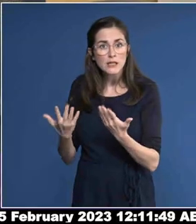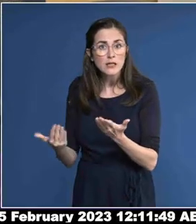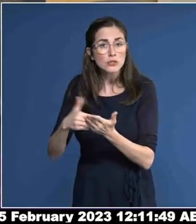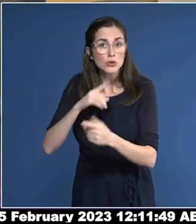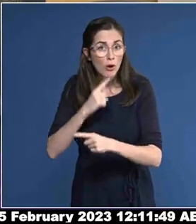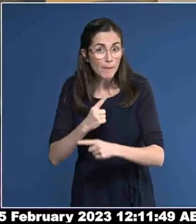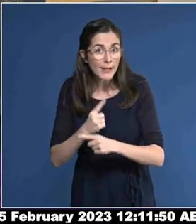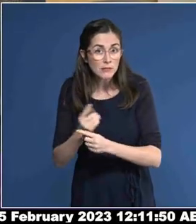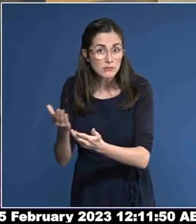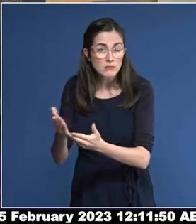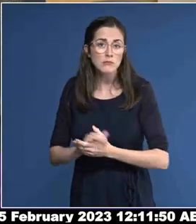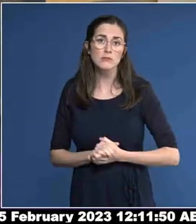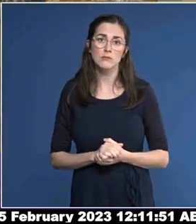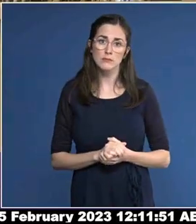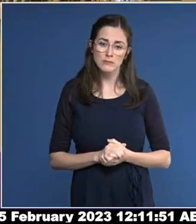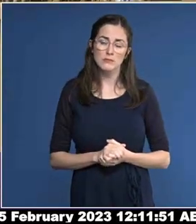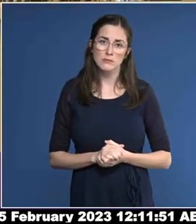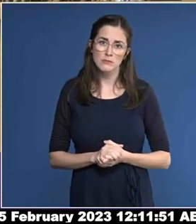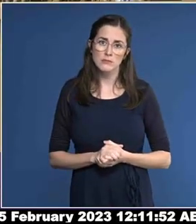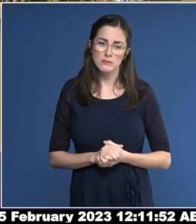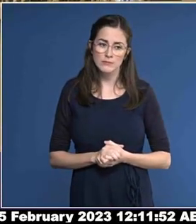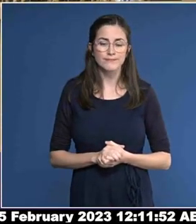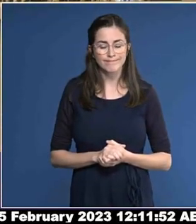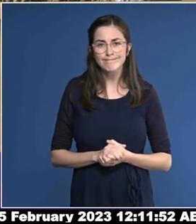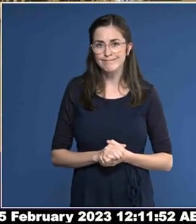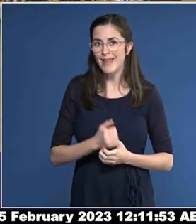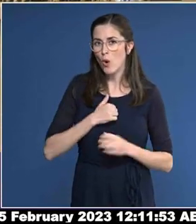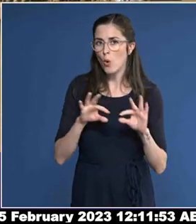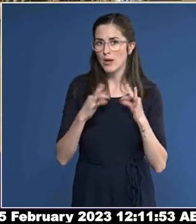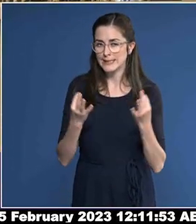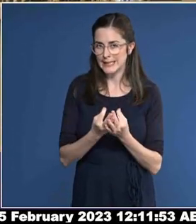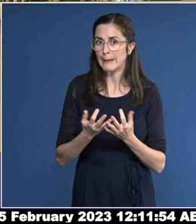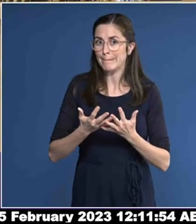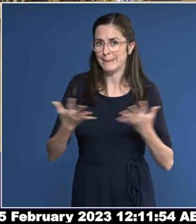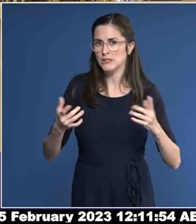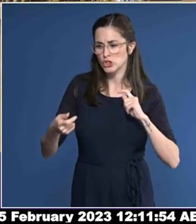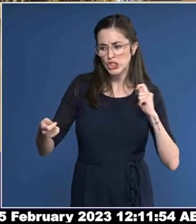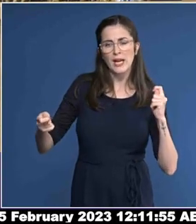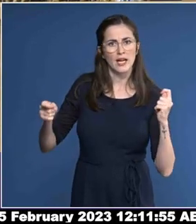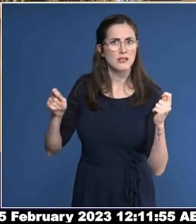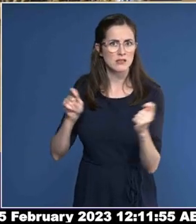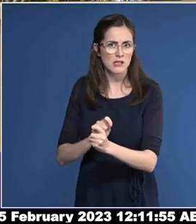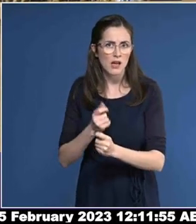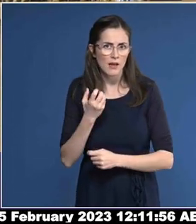So there has been quite significant change in relation to some of those areas in the organisation. So following the hearing and taking into account -